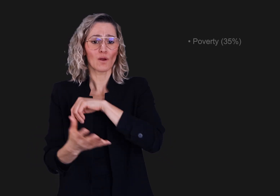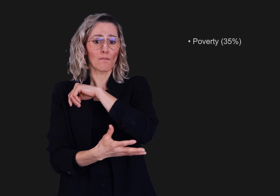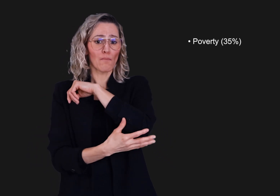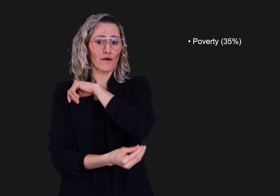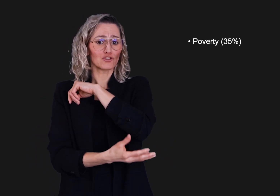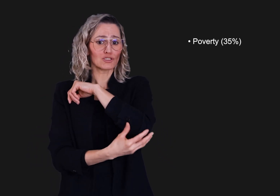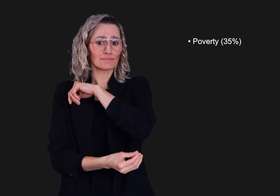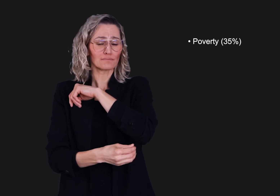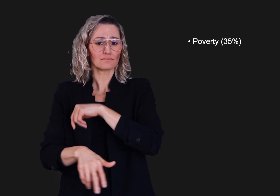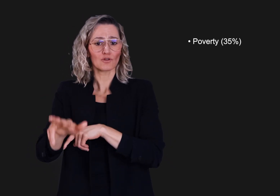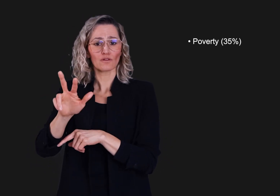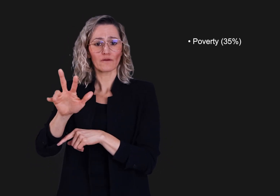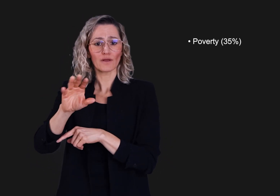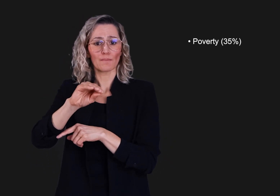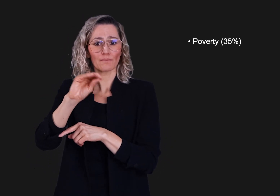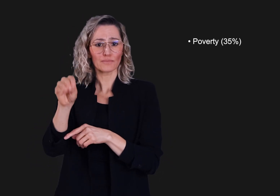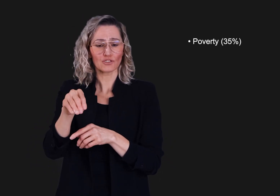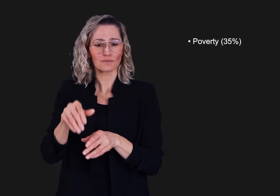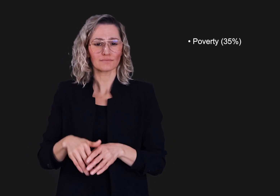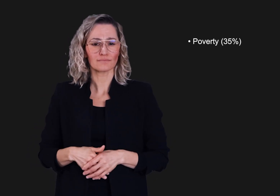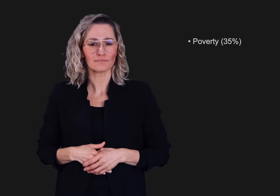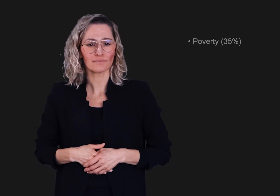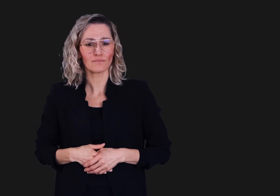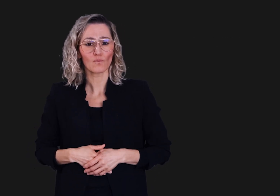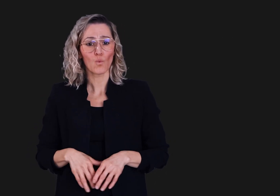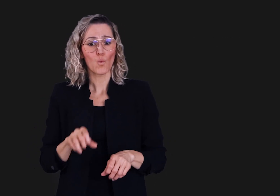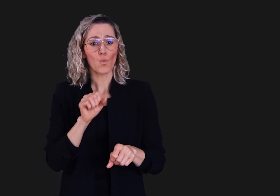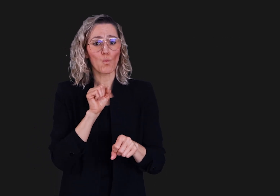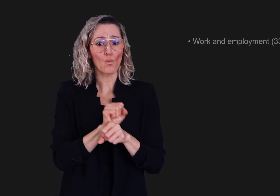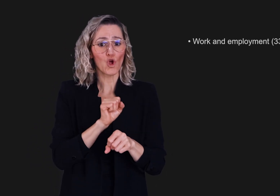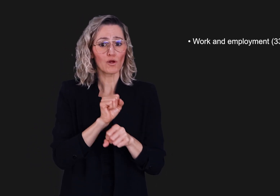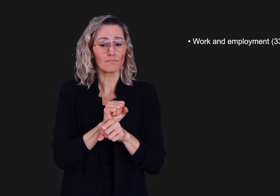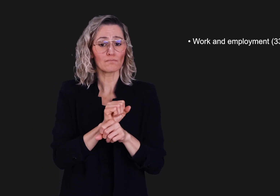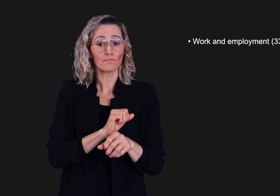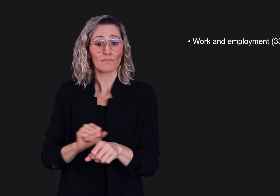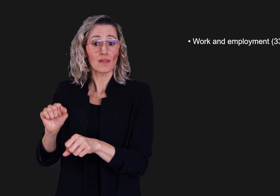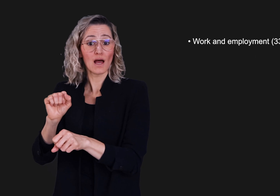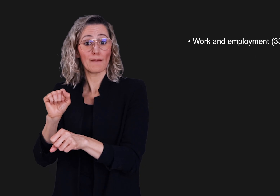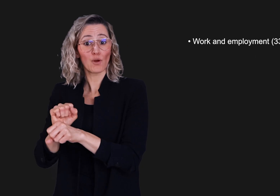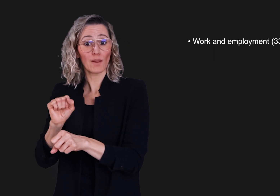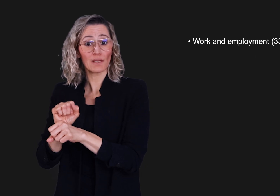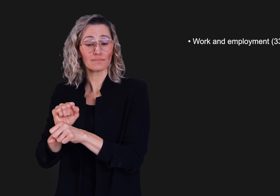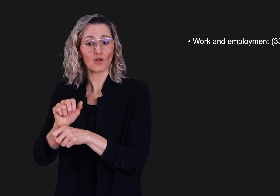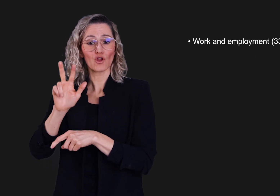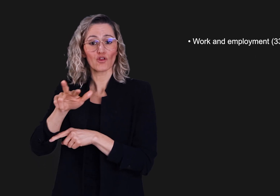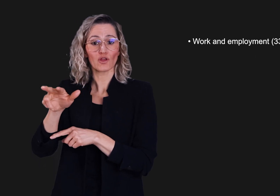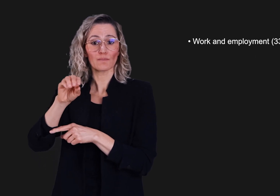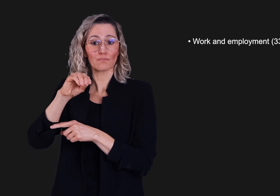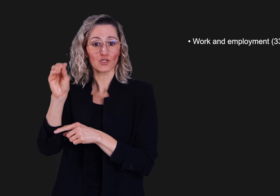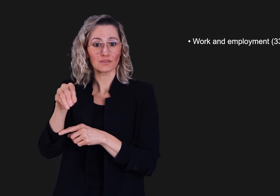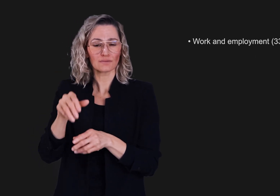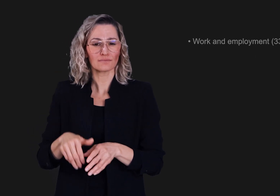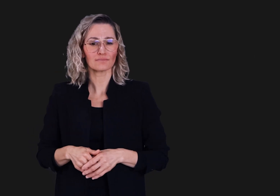• Poverty (35%) • Work and employment (33%)